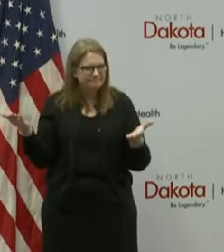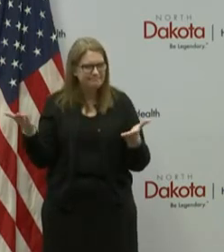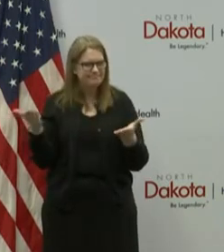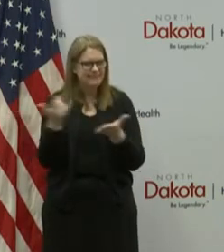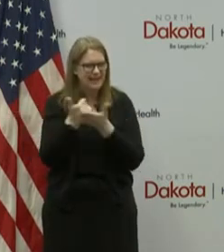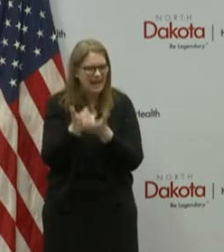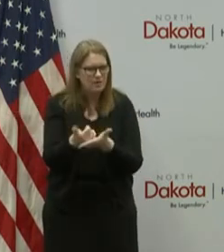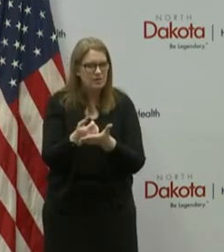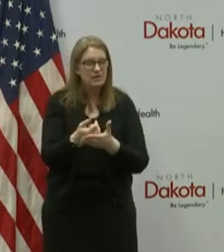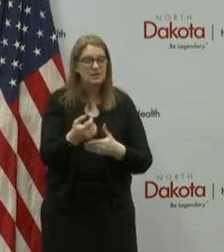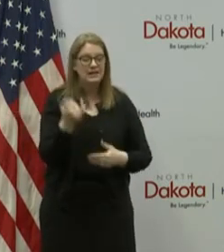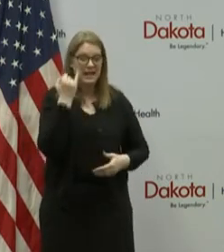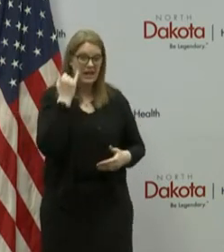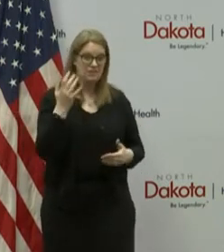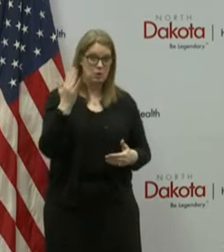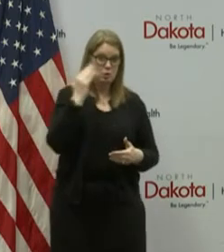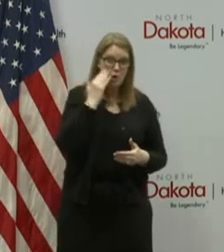ADDICTION, YOU CAN REACH OUT.